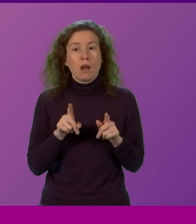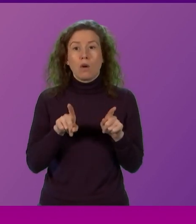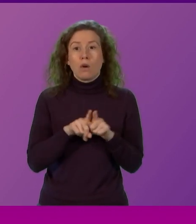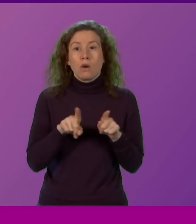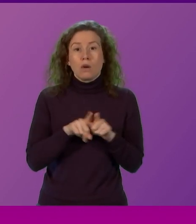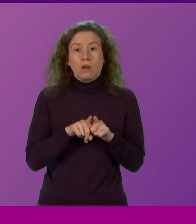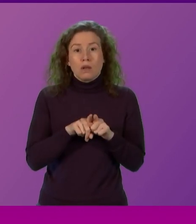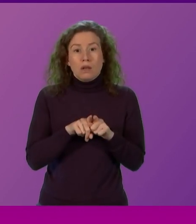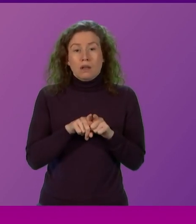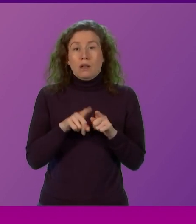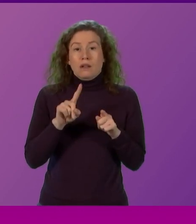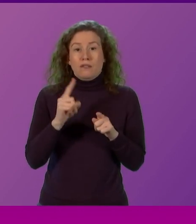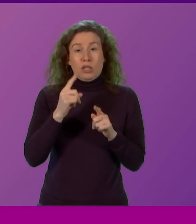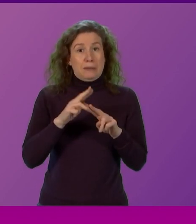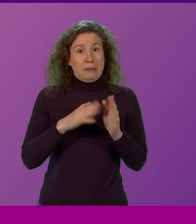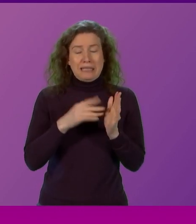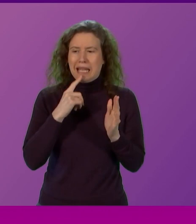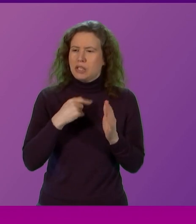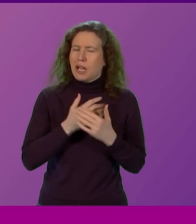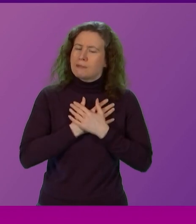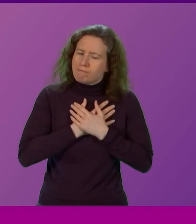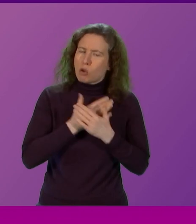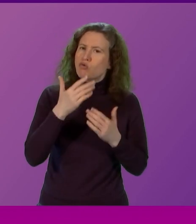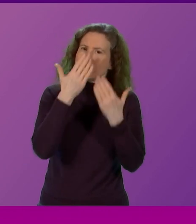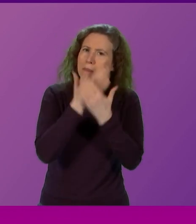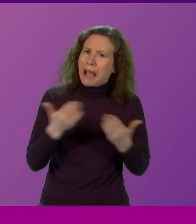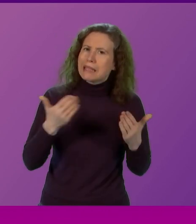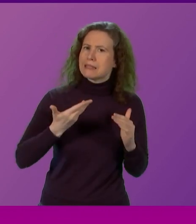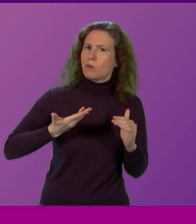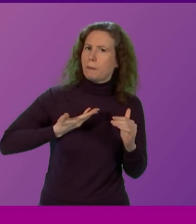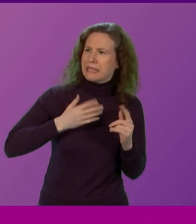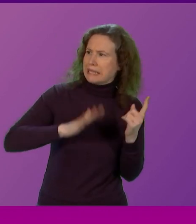The First Minister says that she has “deep respect” for businesses across Scotland.